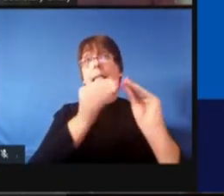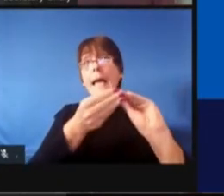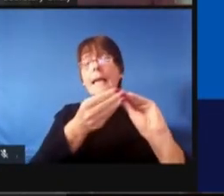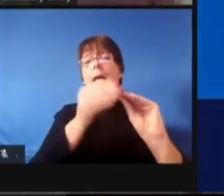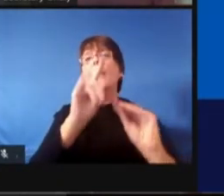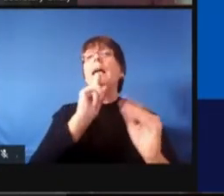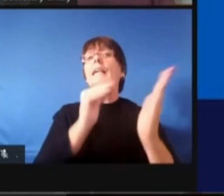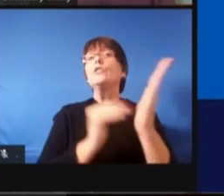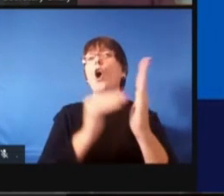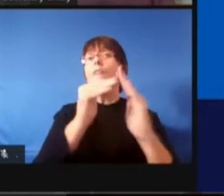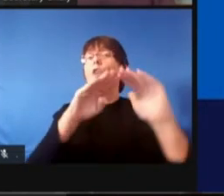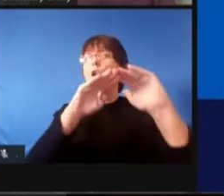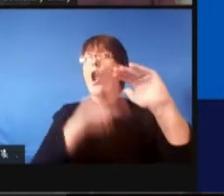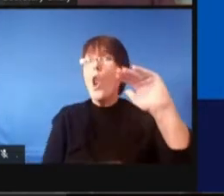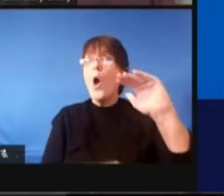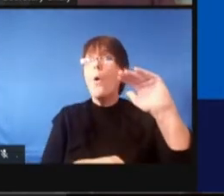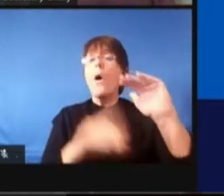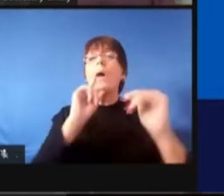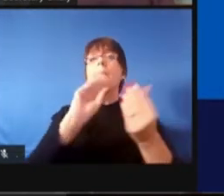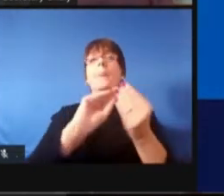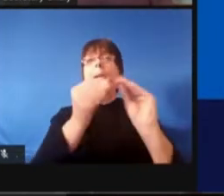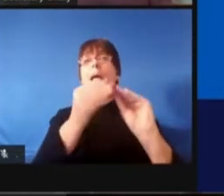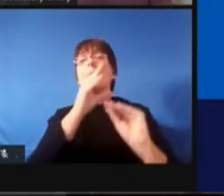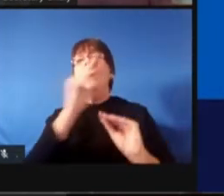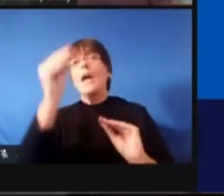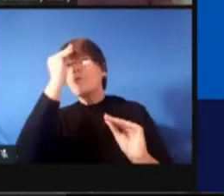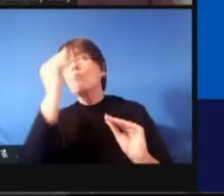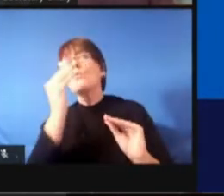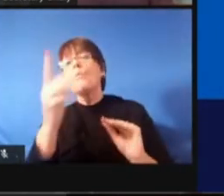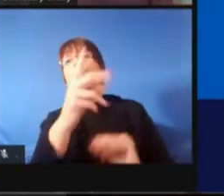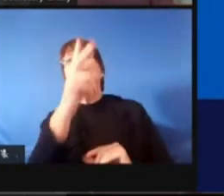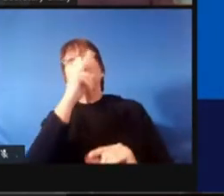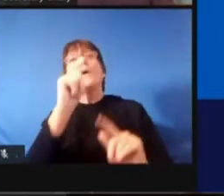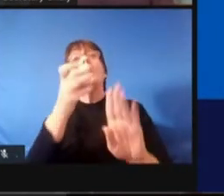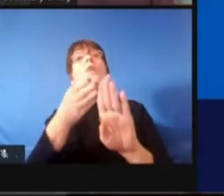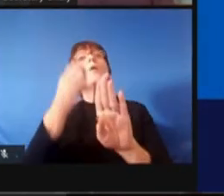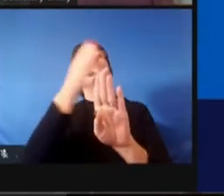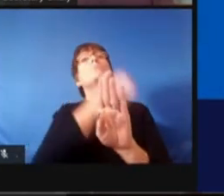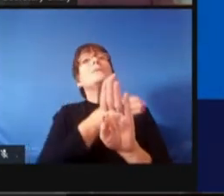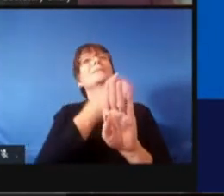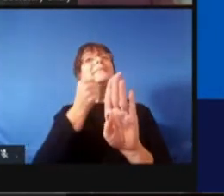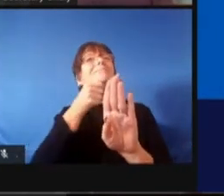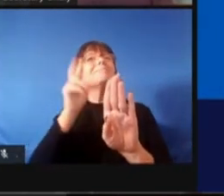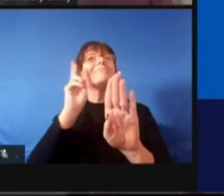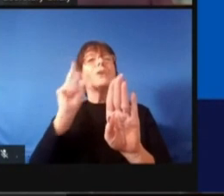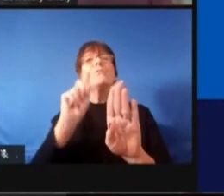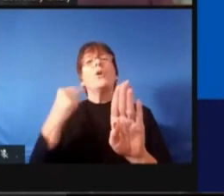TODAY ON TUESDAY. THIS REFLECTS SUNDAY DATA THAT